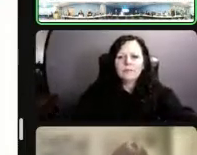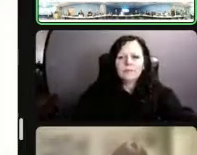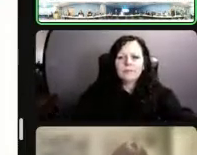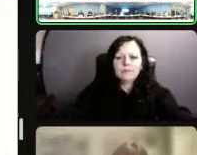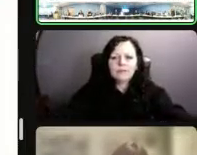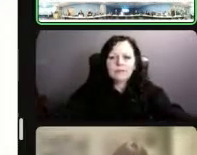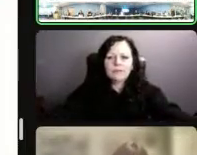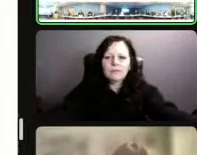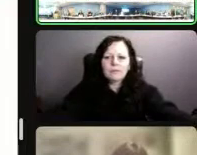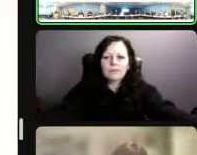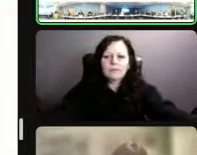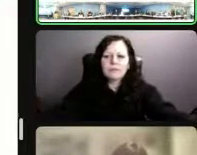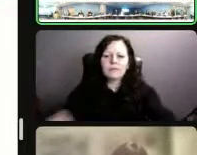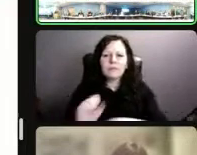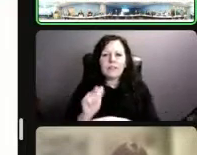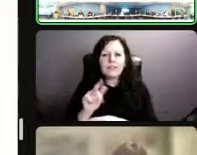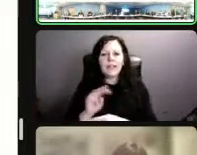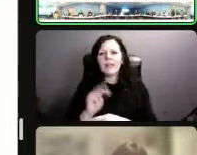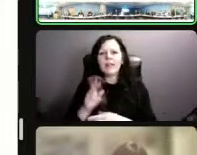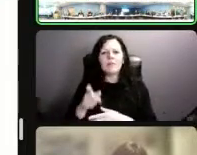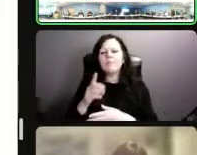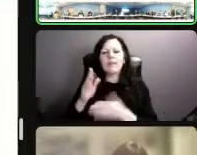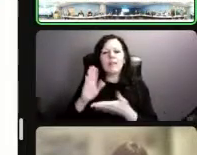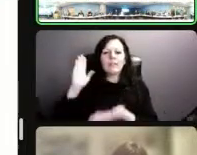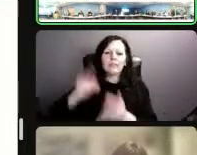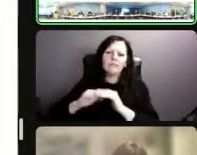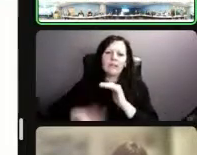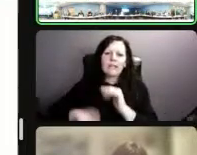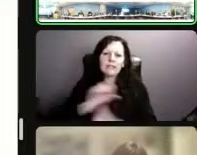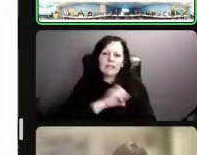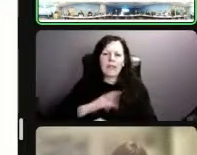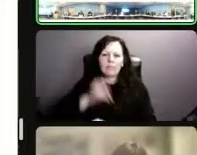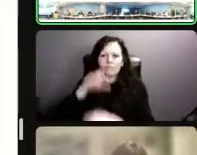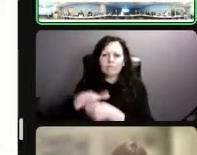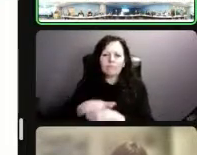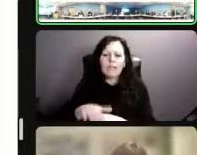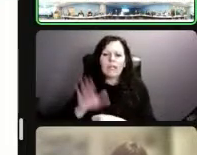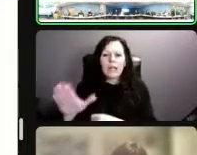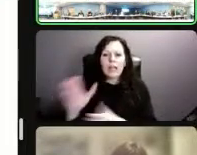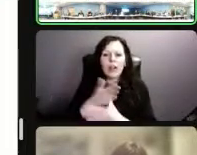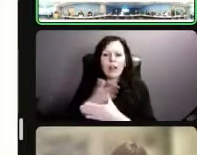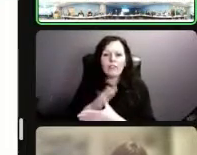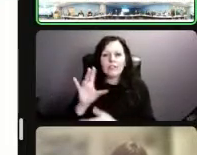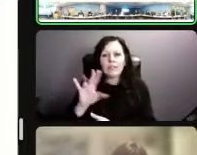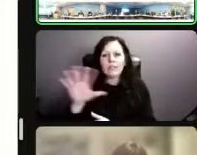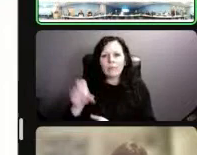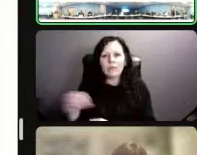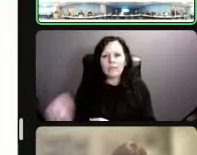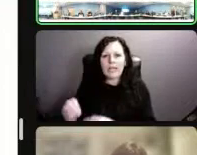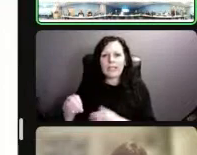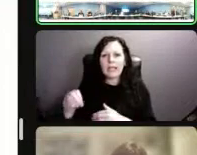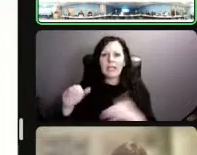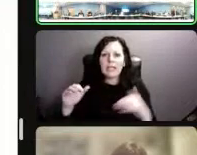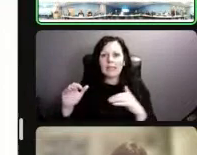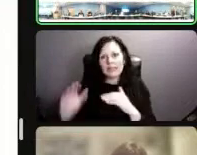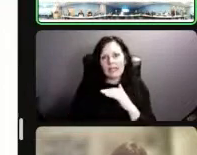FIRST ALMOST ALL INTERNAL SERVICE FUNCTIONS IN SALEM ARE